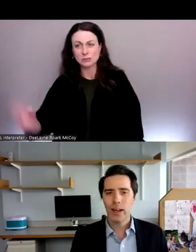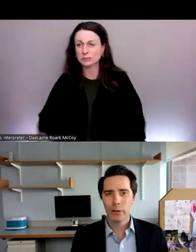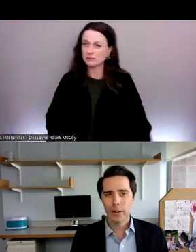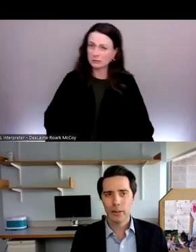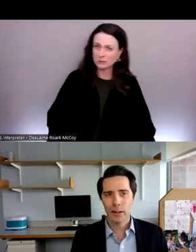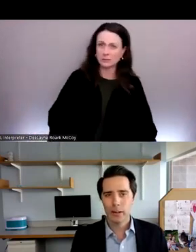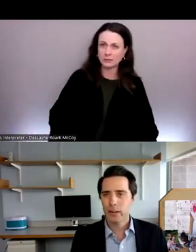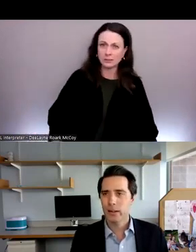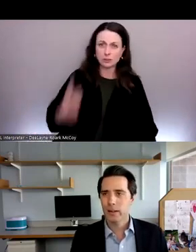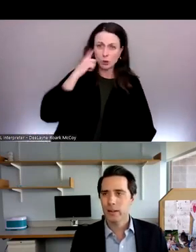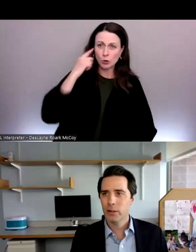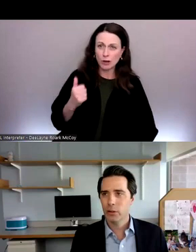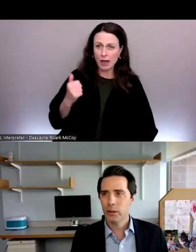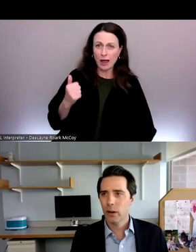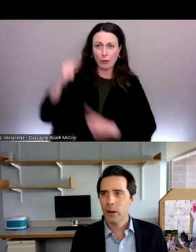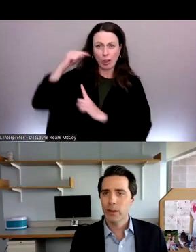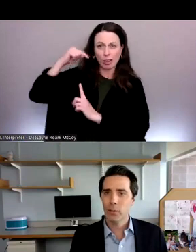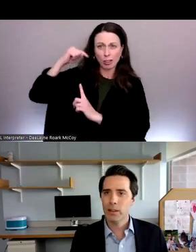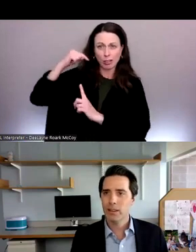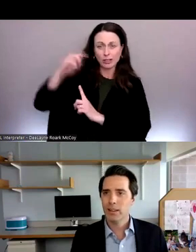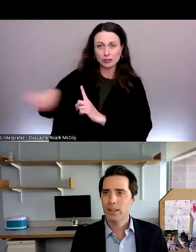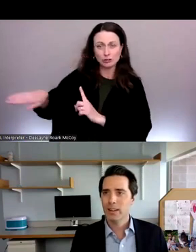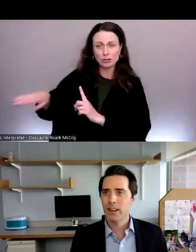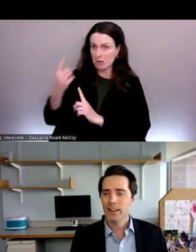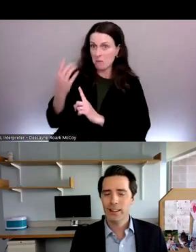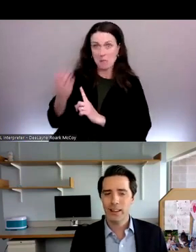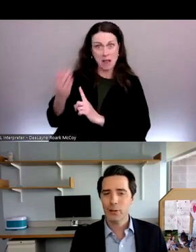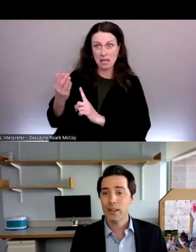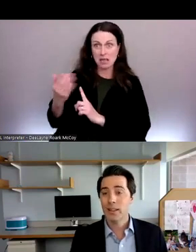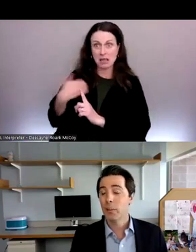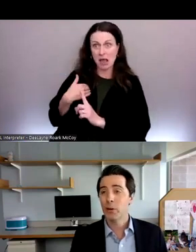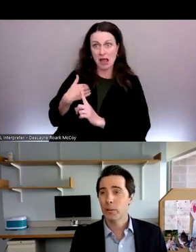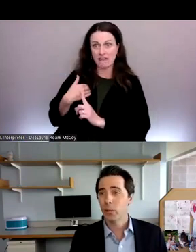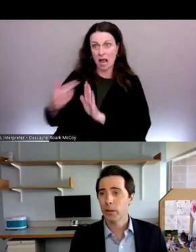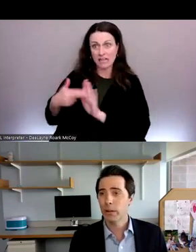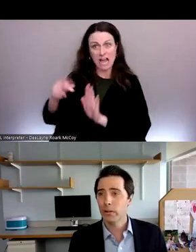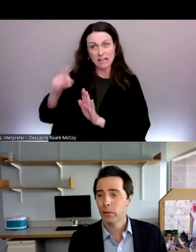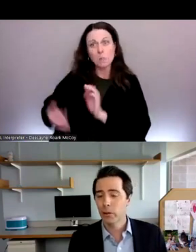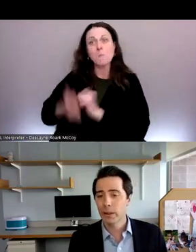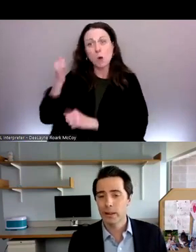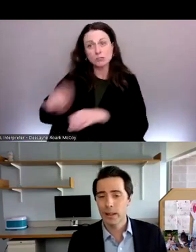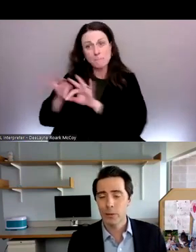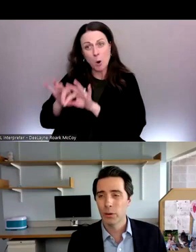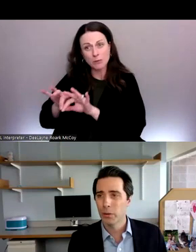unilateral hearing loss children are maybe the ones that a diagnosis is the